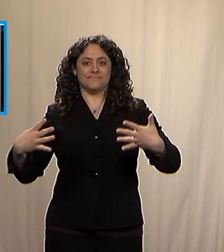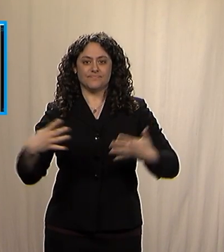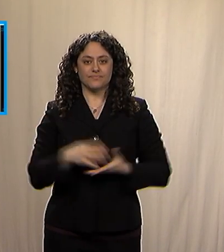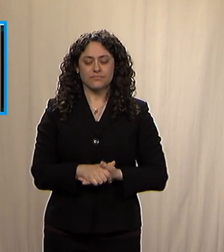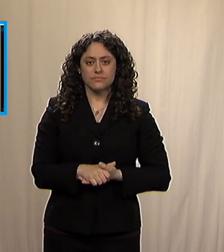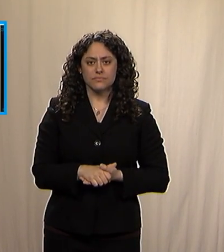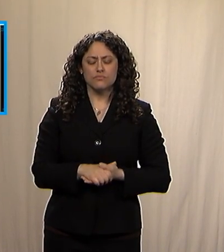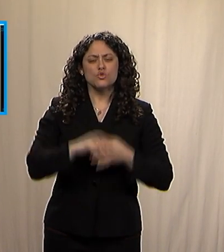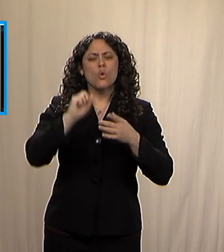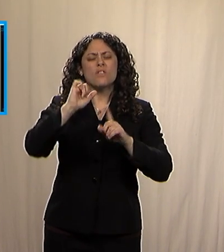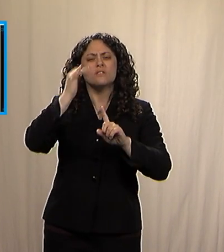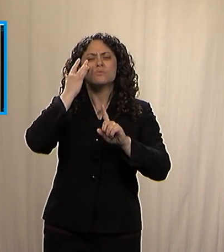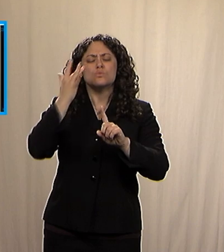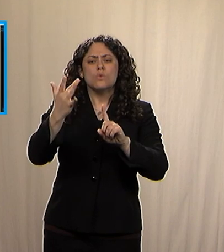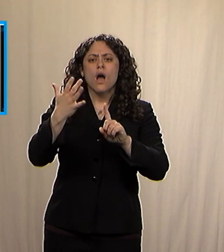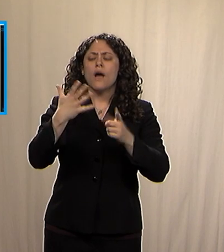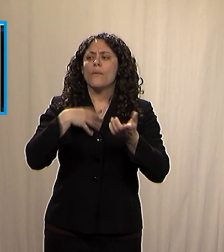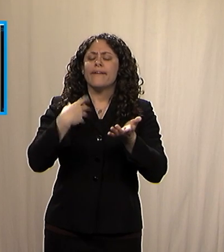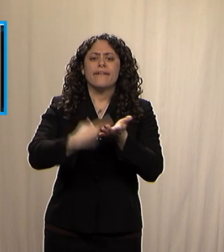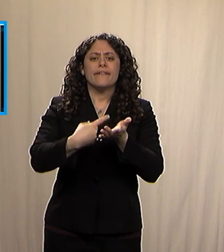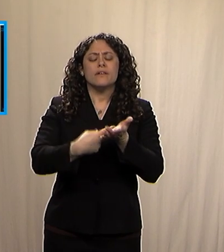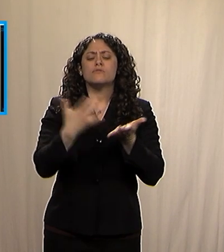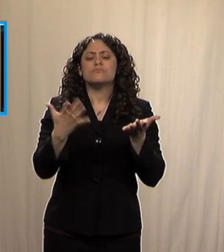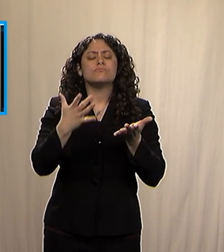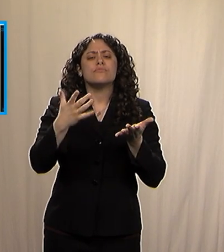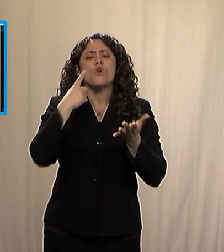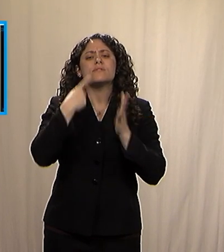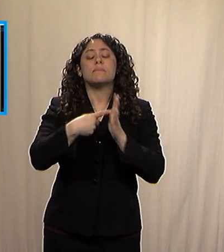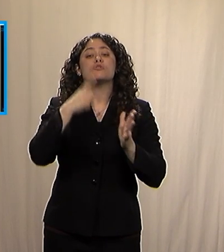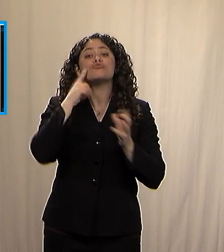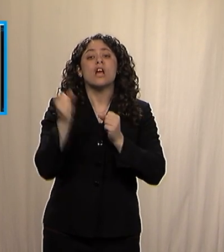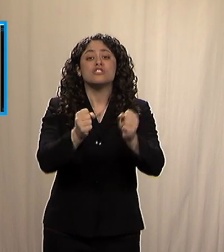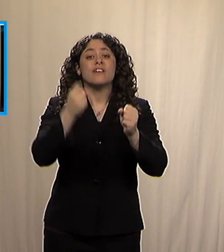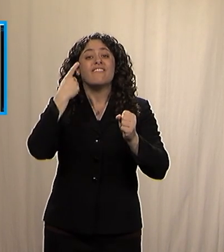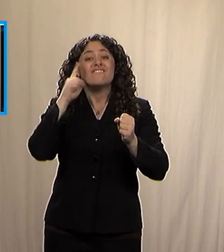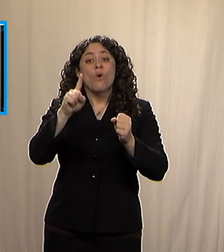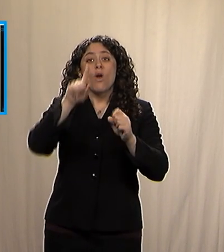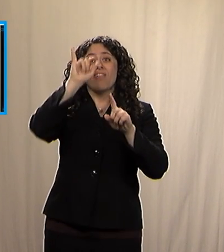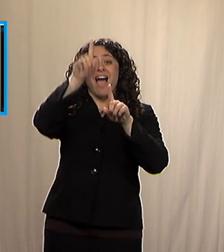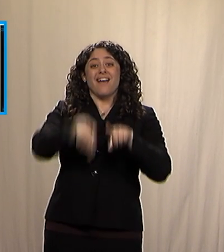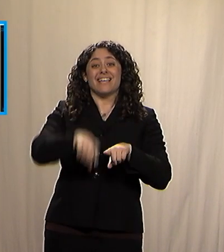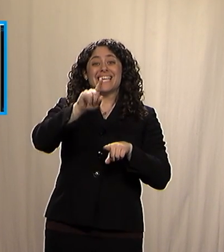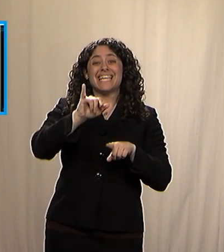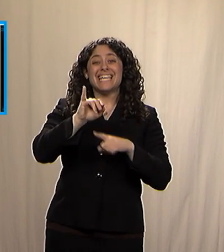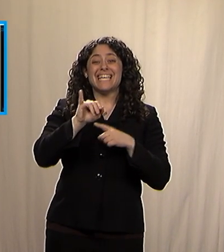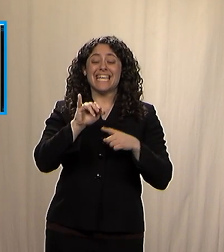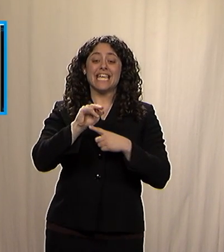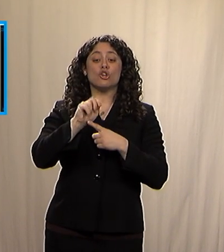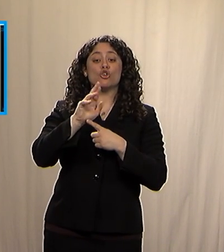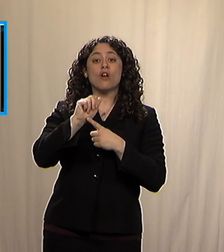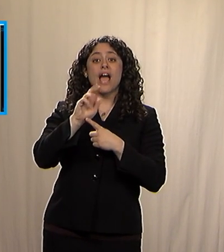what are the strategies for interaction management that I would have, given the nature of a situation.